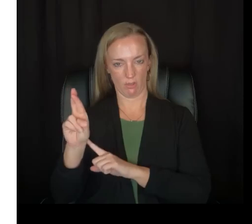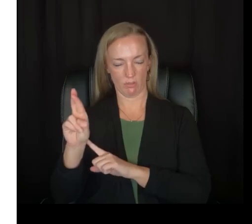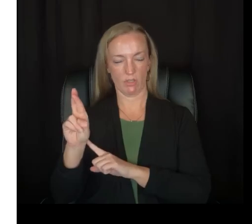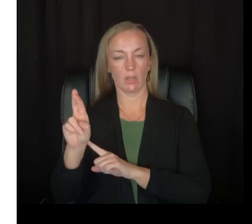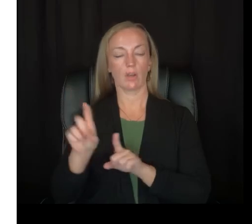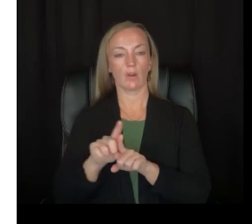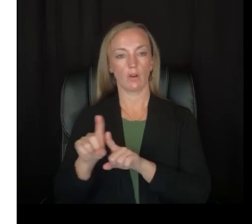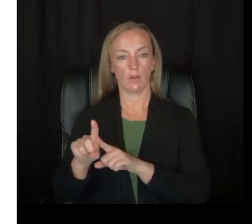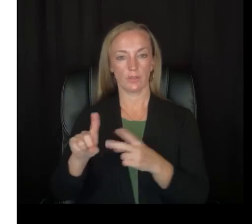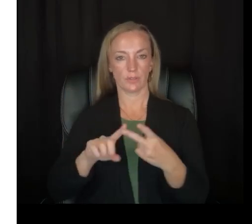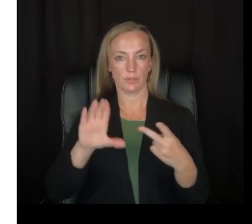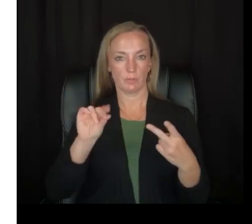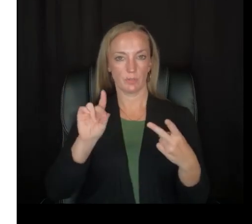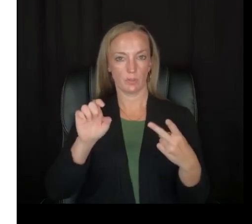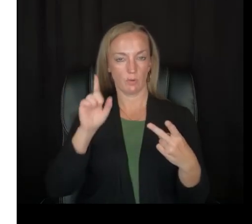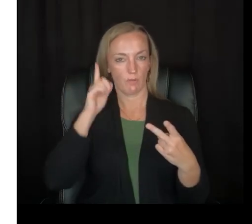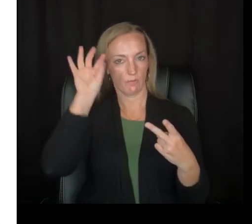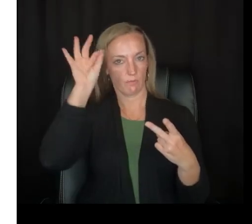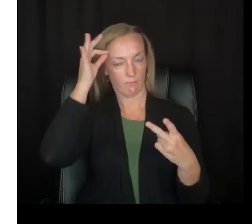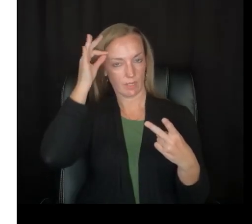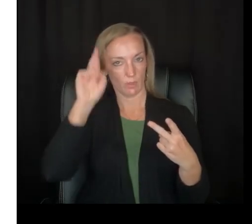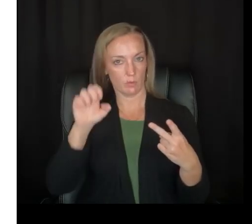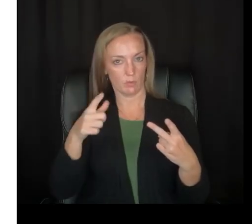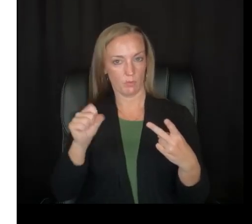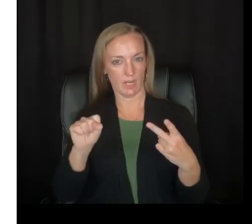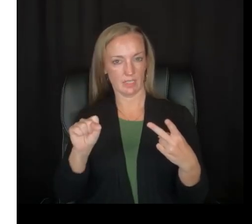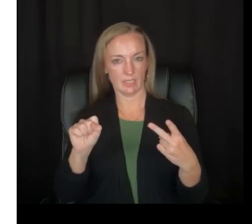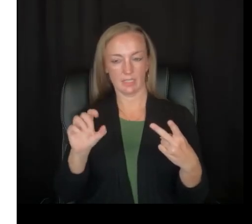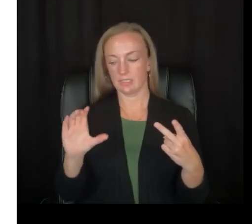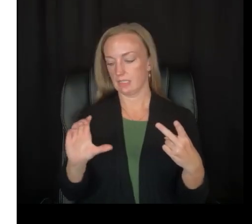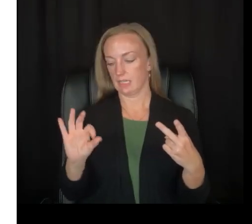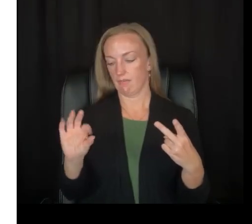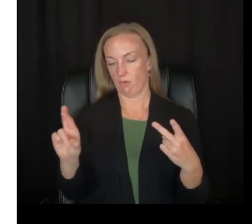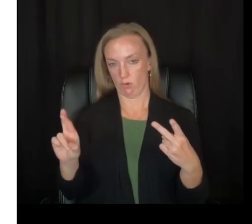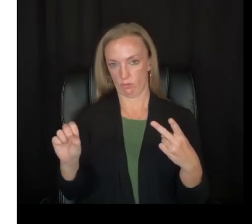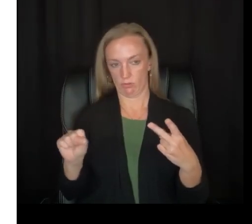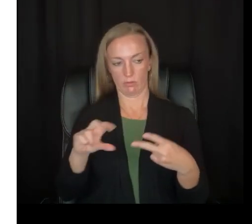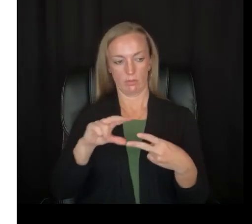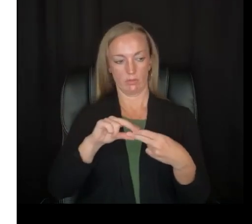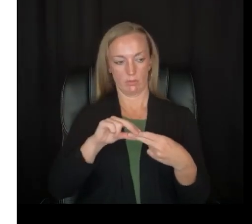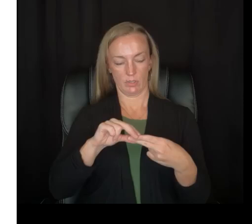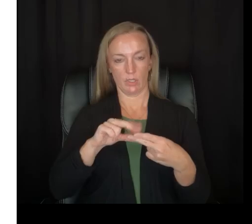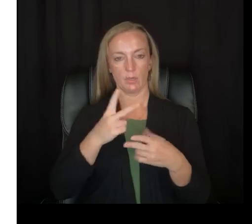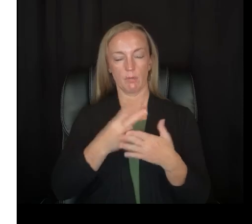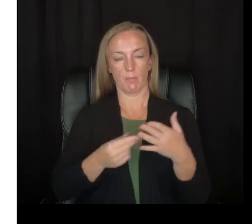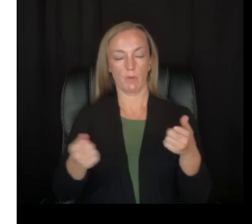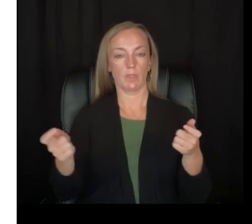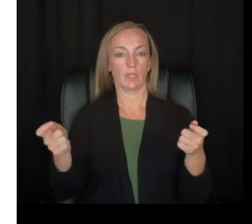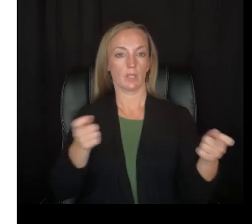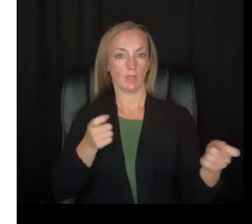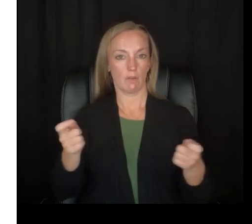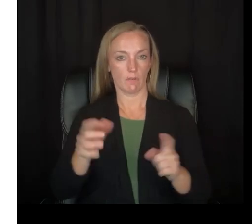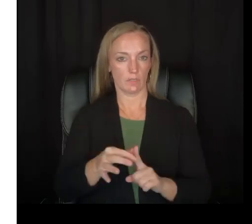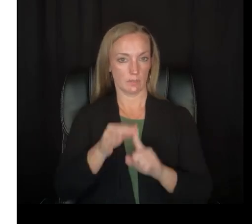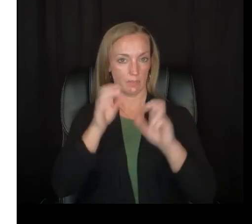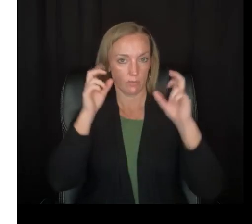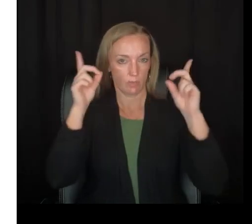and the Code of Federal Regulations, also known as CFRs, govern special education programs.